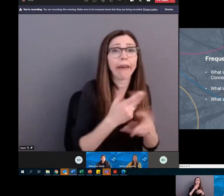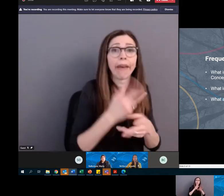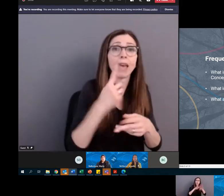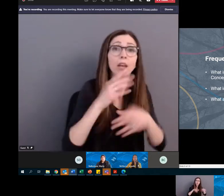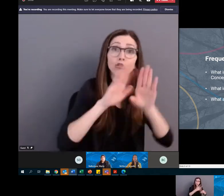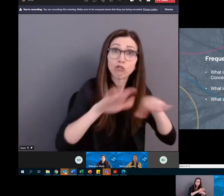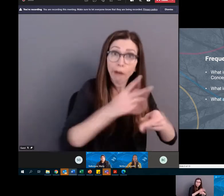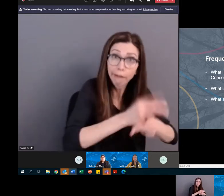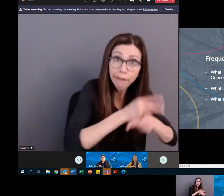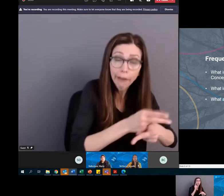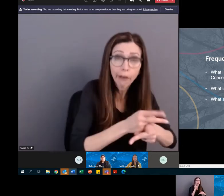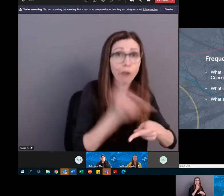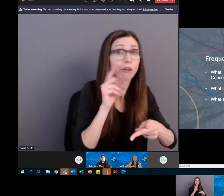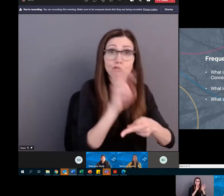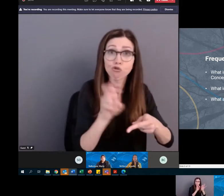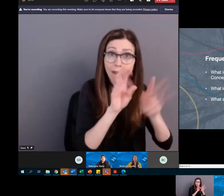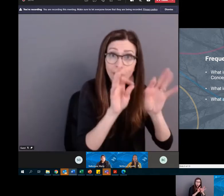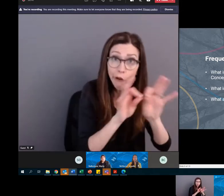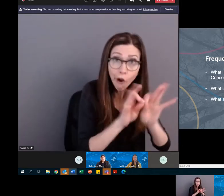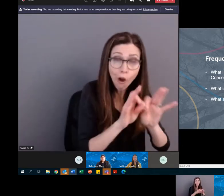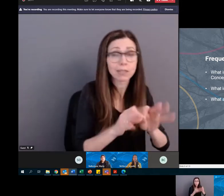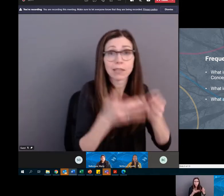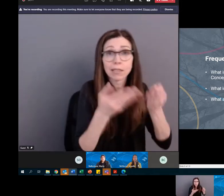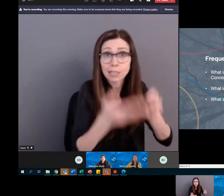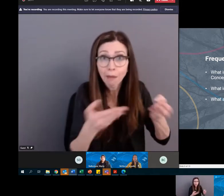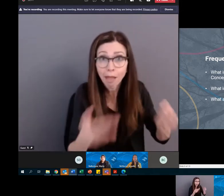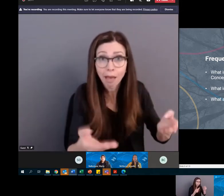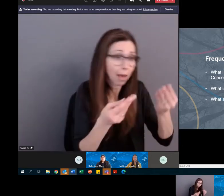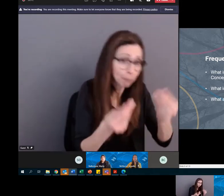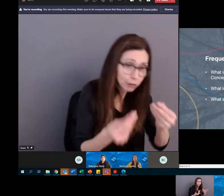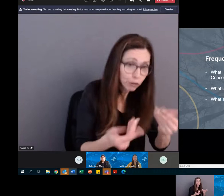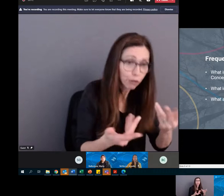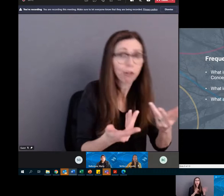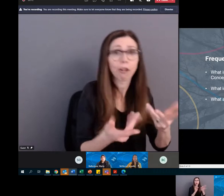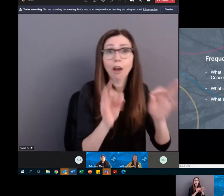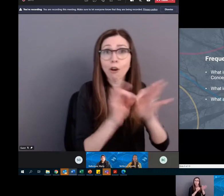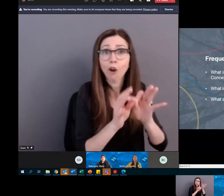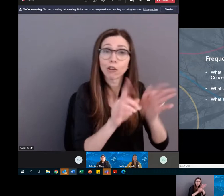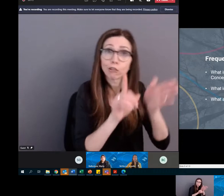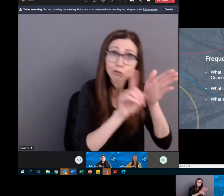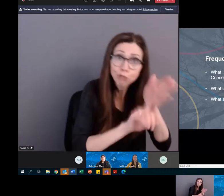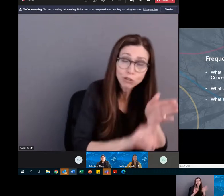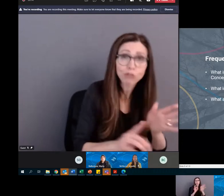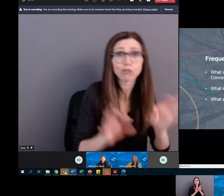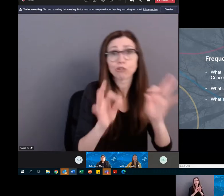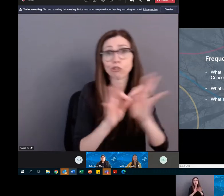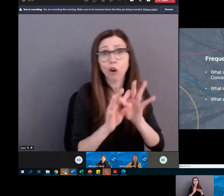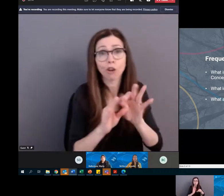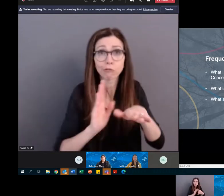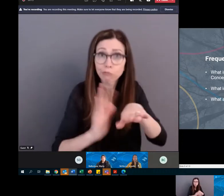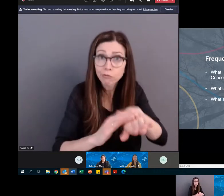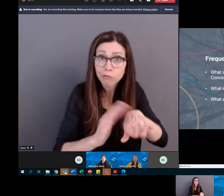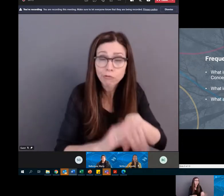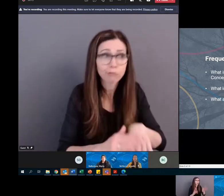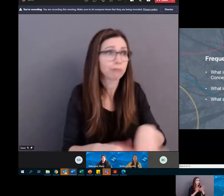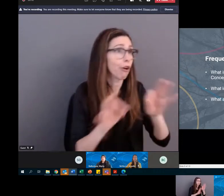costs for materials and supplies, costs relating to research, mentorship, consultation and any